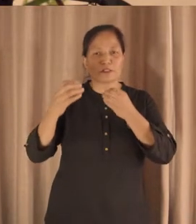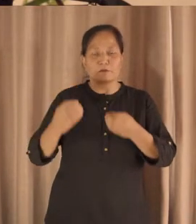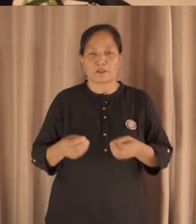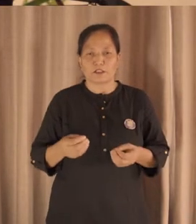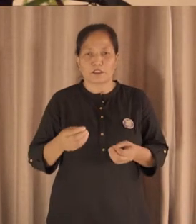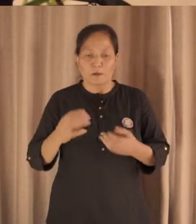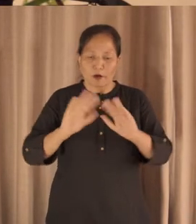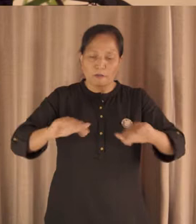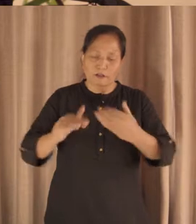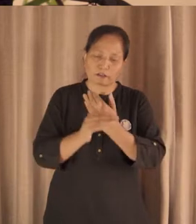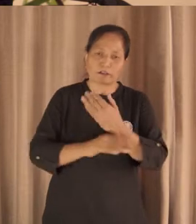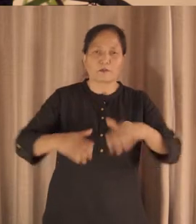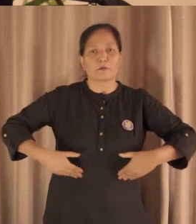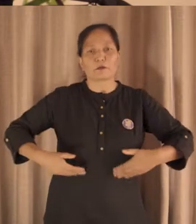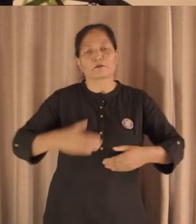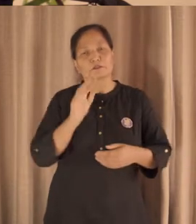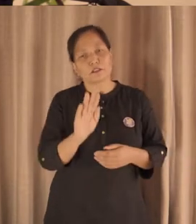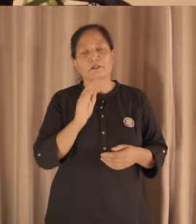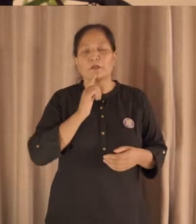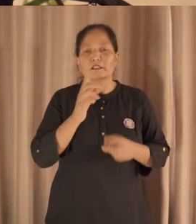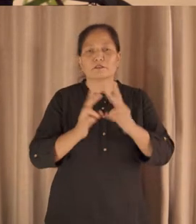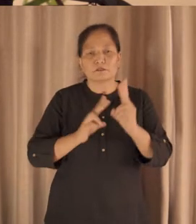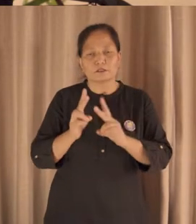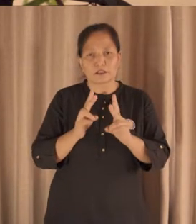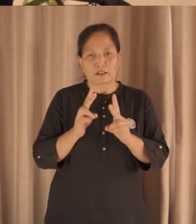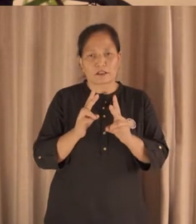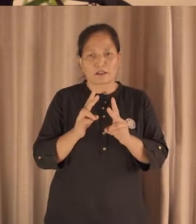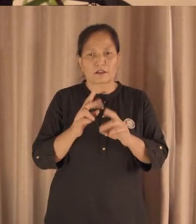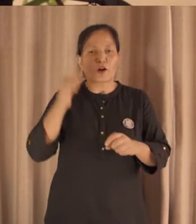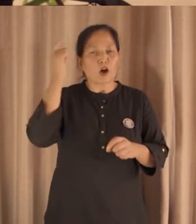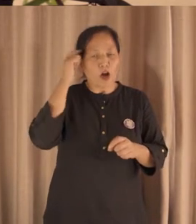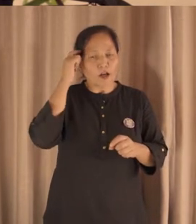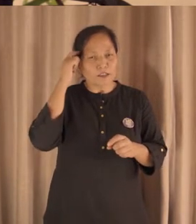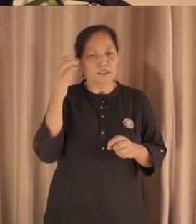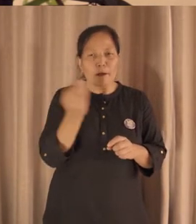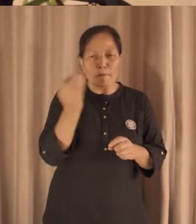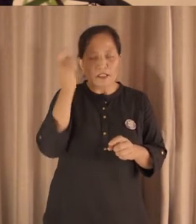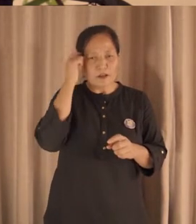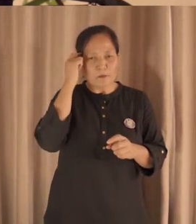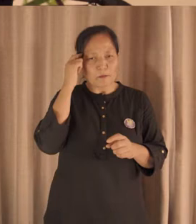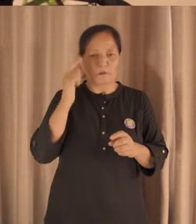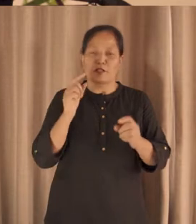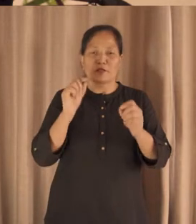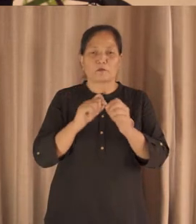documents during different historical periods. For example, the issue of Khokana is the same.